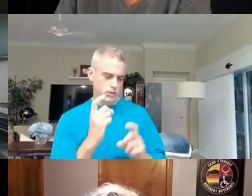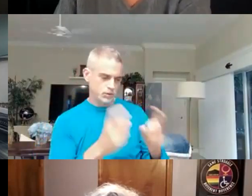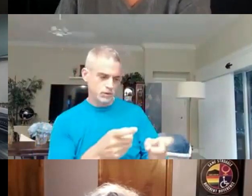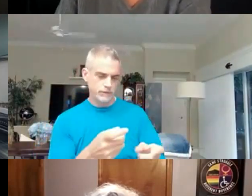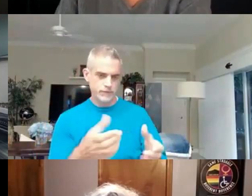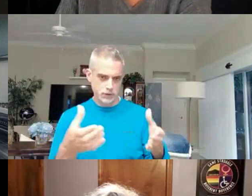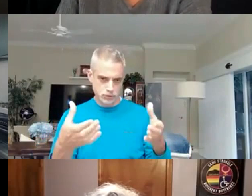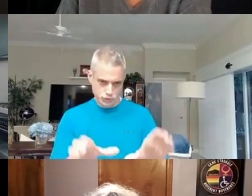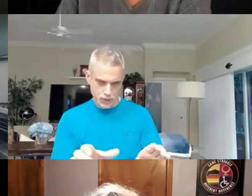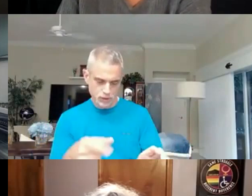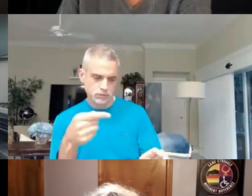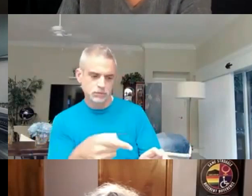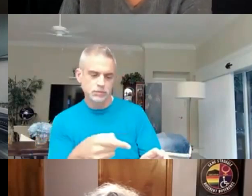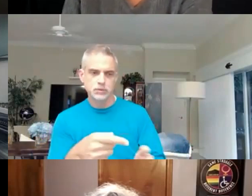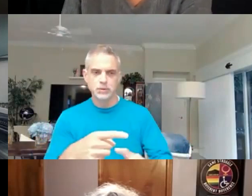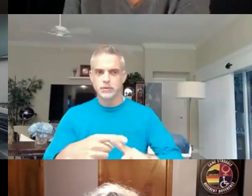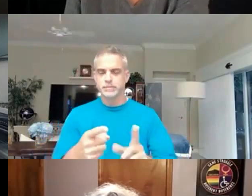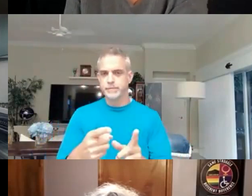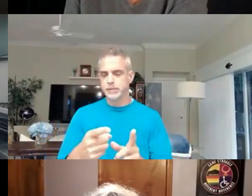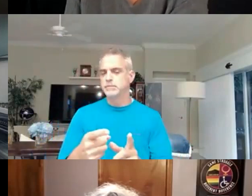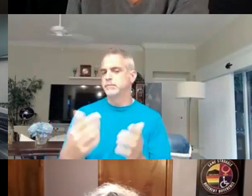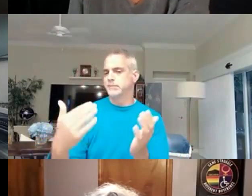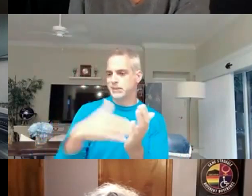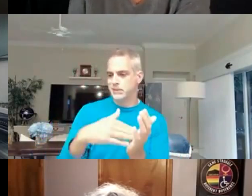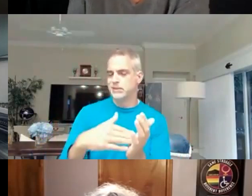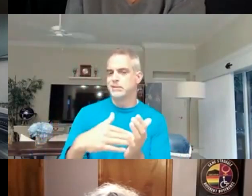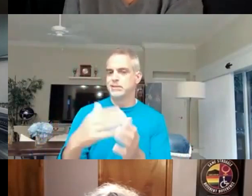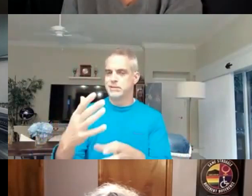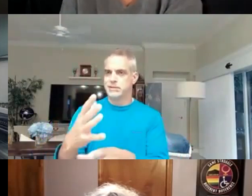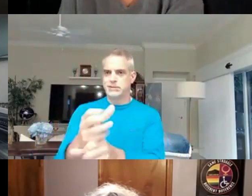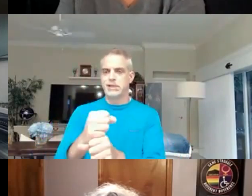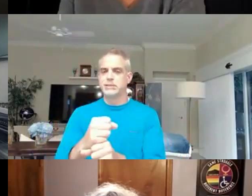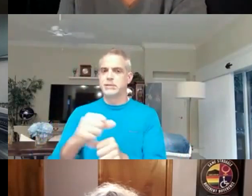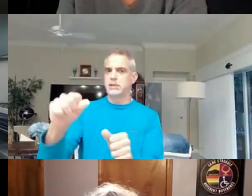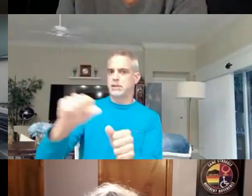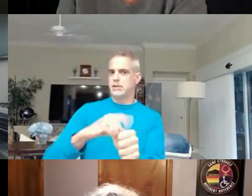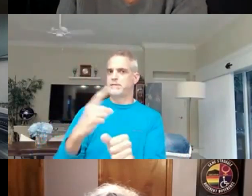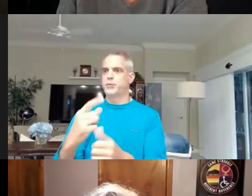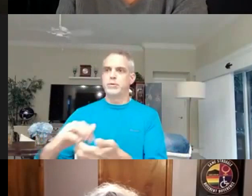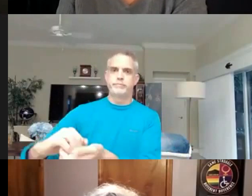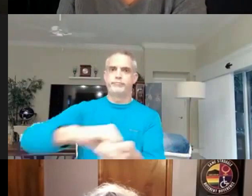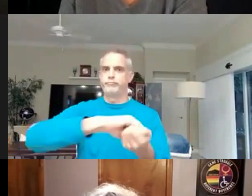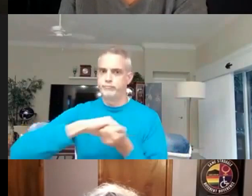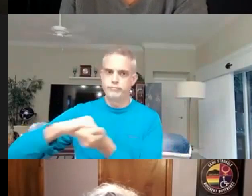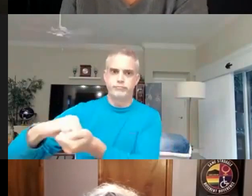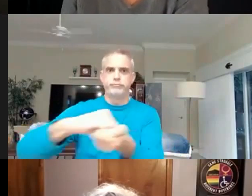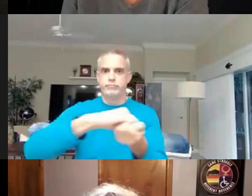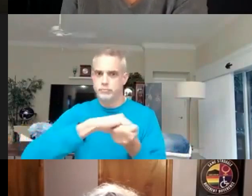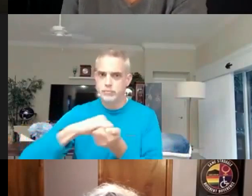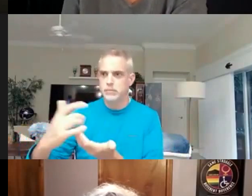You know, I know a few people that will give me a chance or give deaf people a chance.